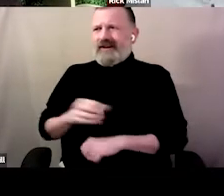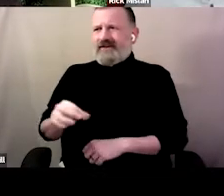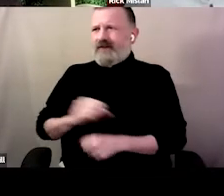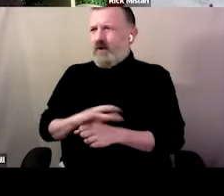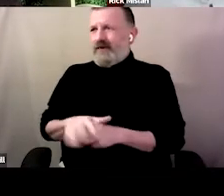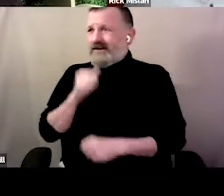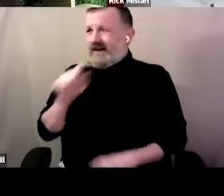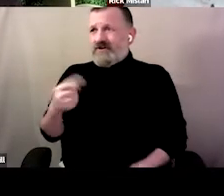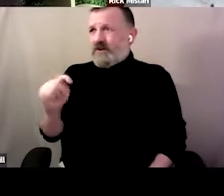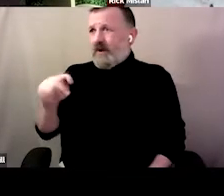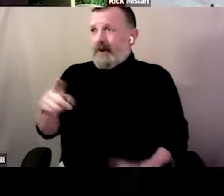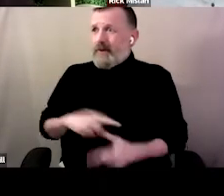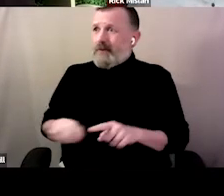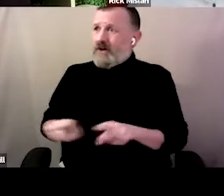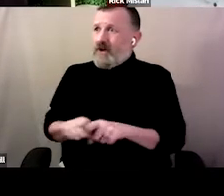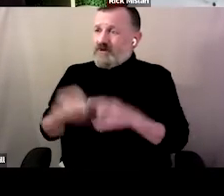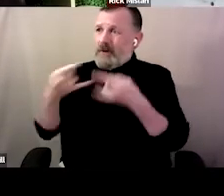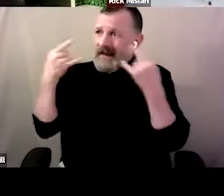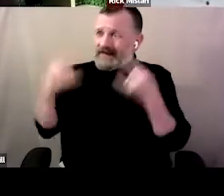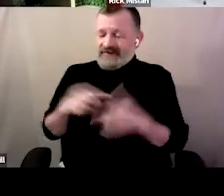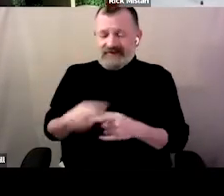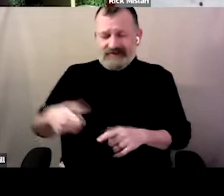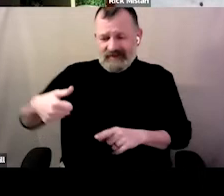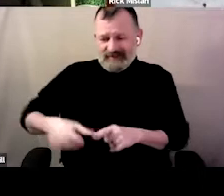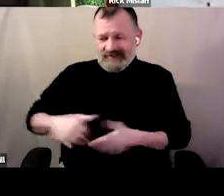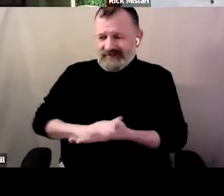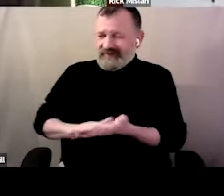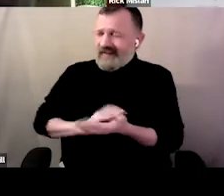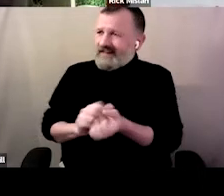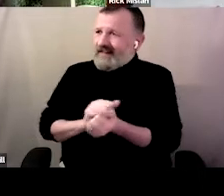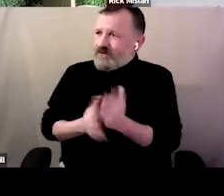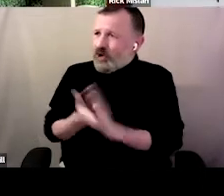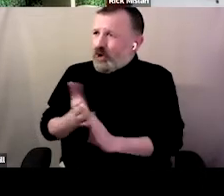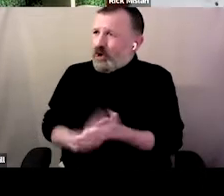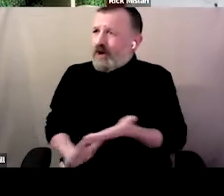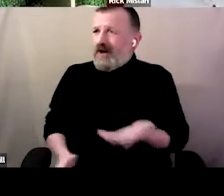Rick Mislan: And sanitize it right and part of it is not being able to